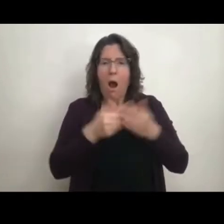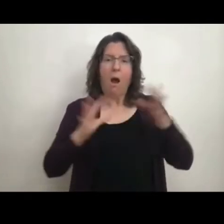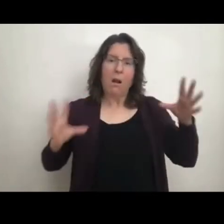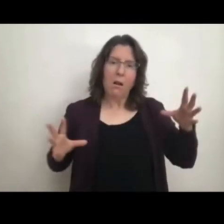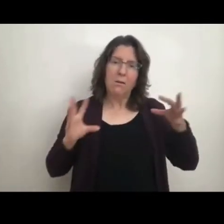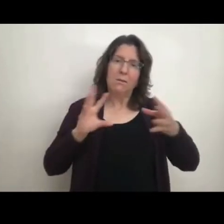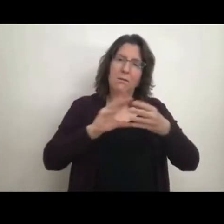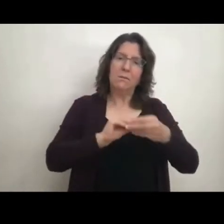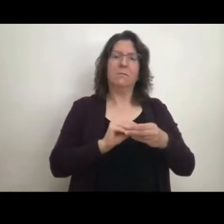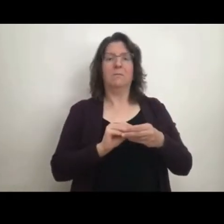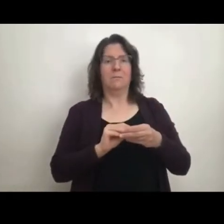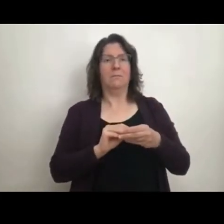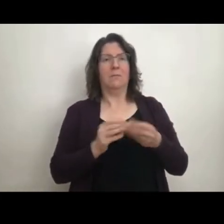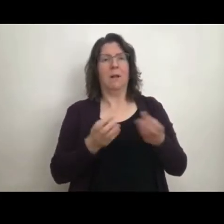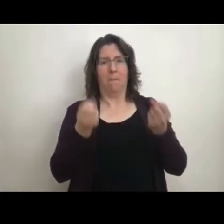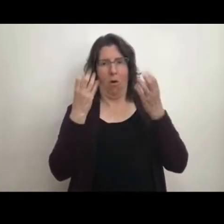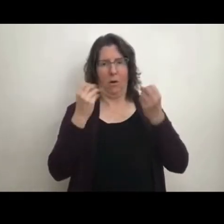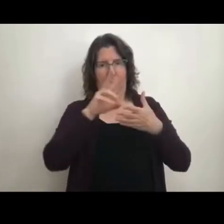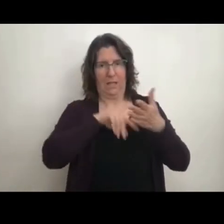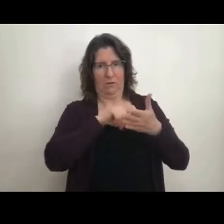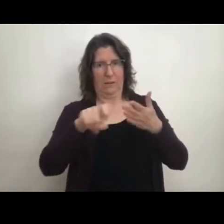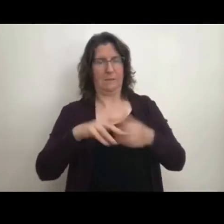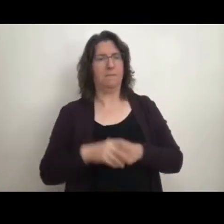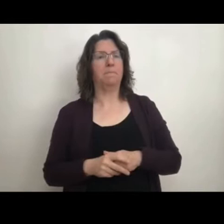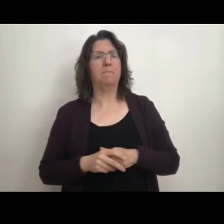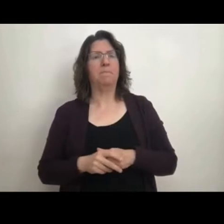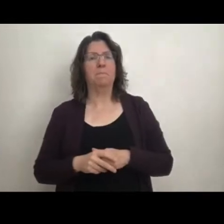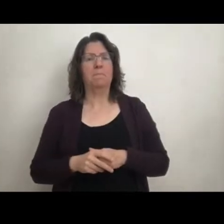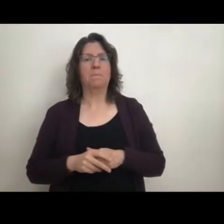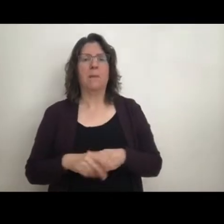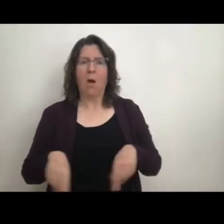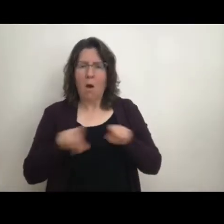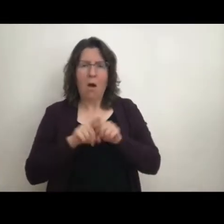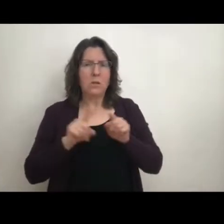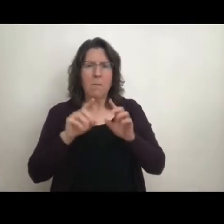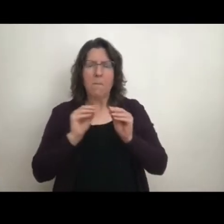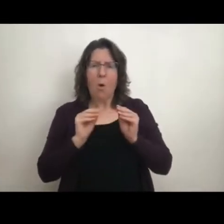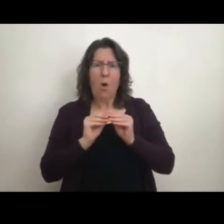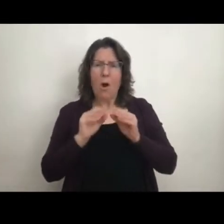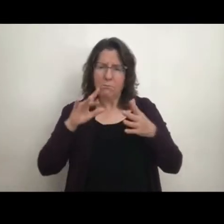These all stimulate the brain and are all bundled under the framework of 'multiple literacies.'